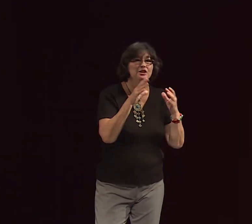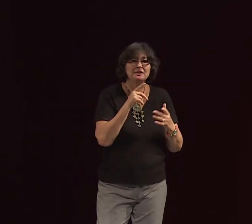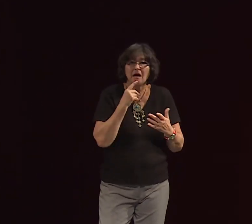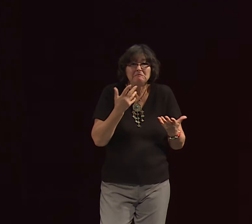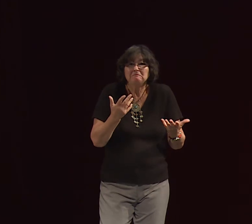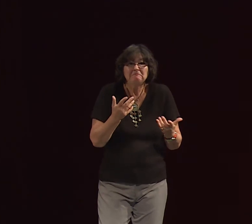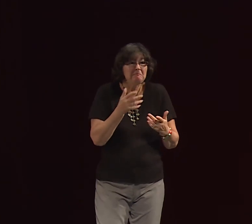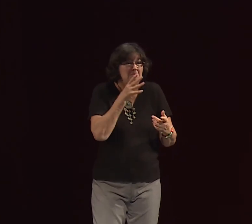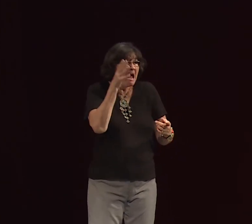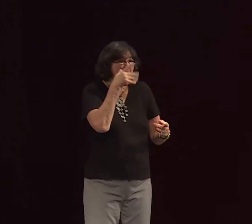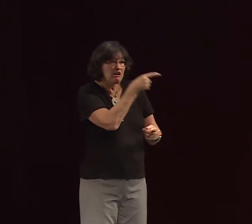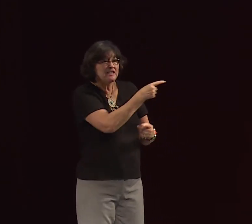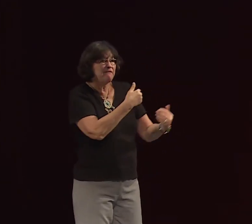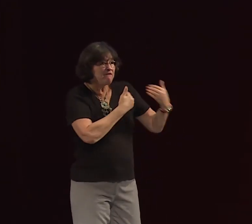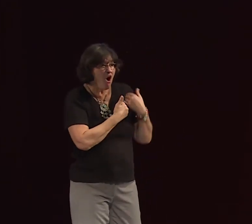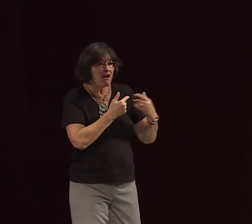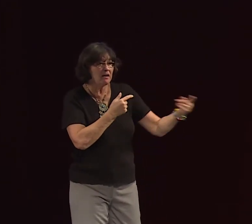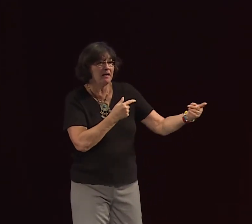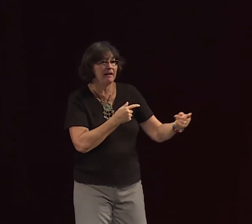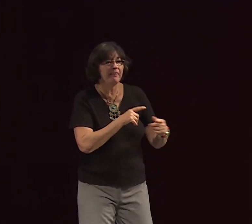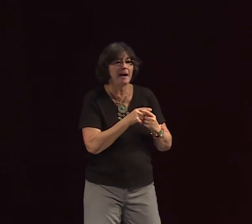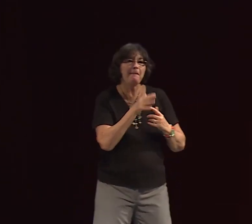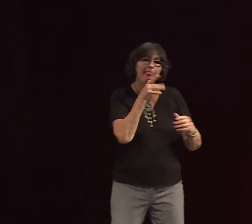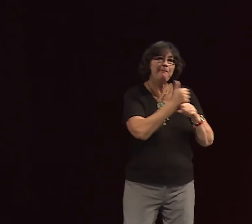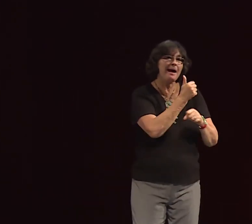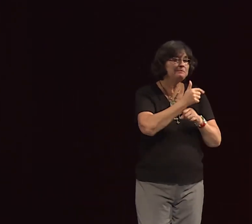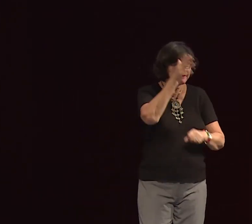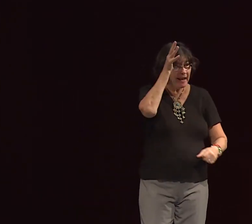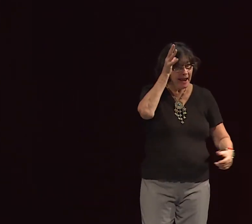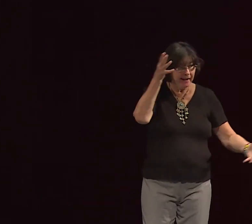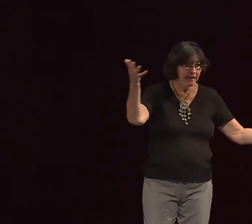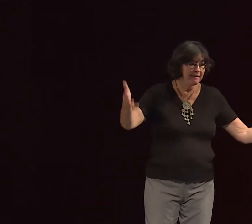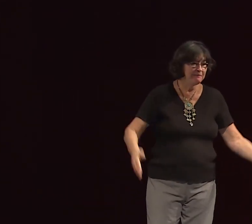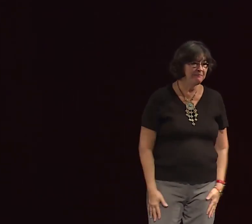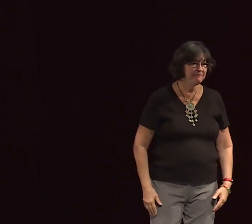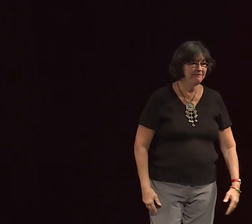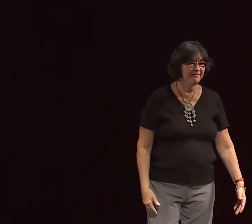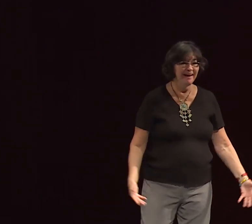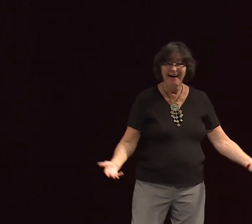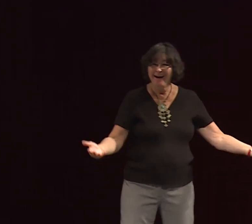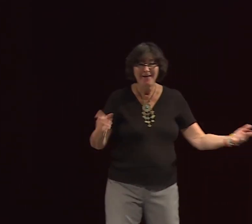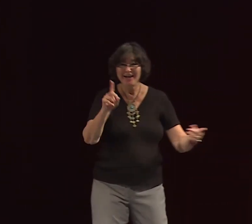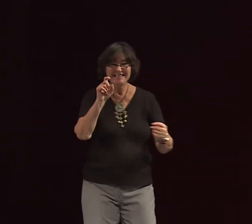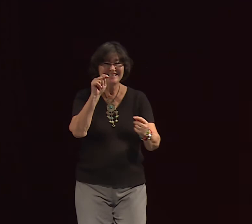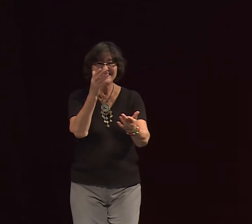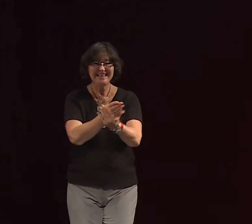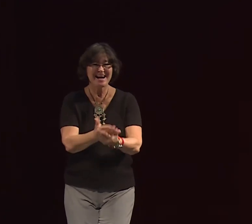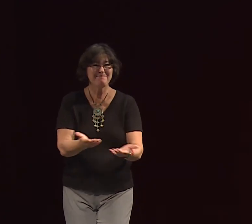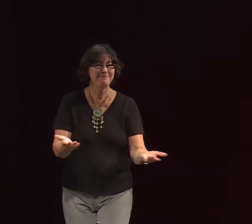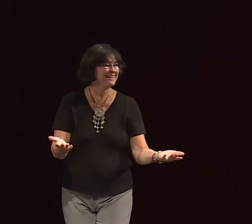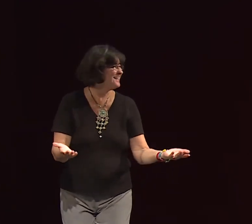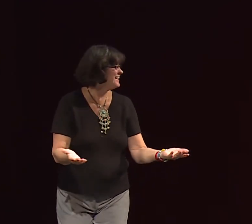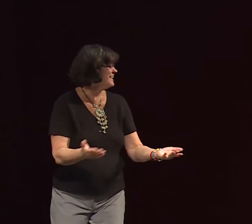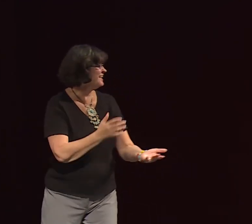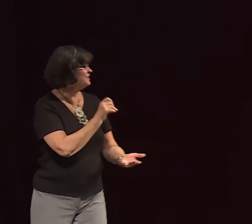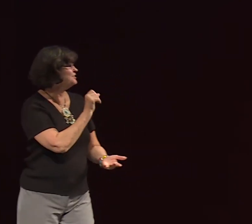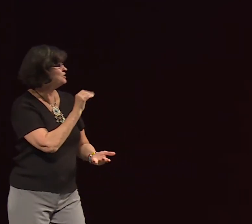"Well, hey, it's the parents' fault." And then the mom blames the dad, right? Ha ha ha! The blame has to start somewhere.